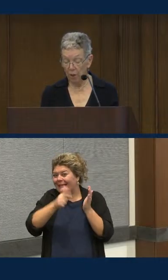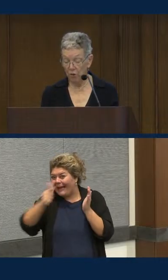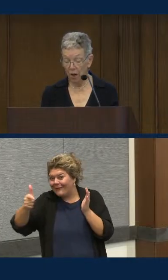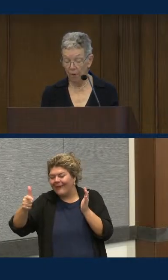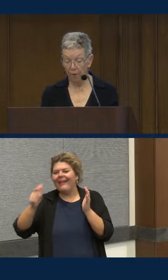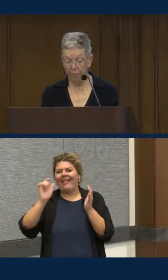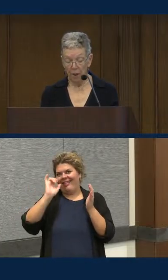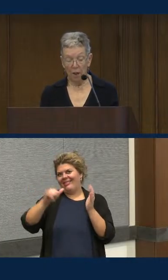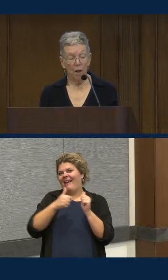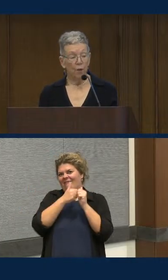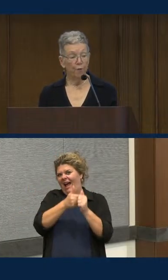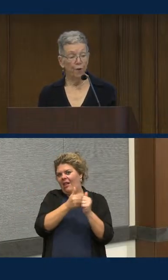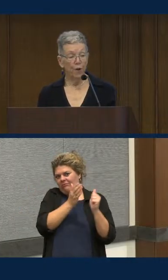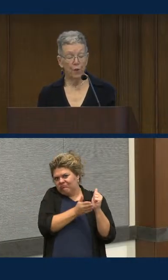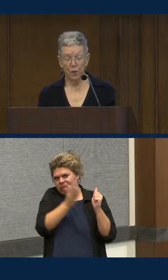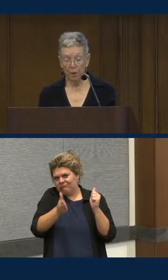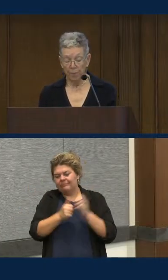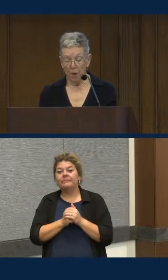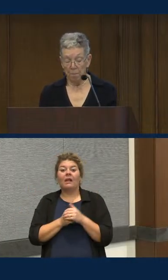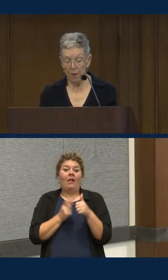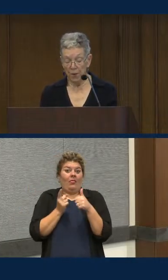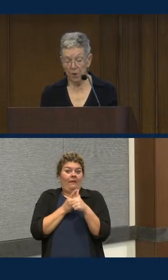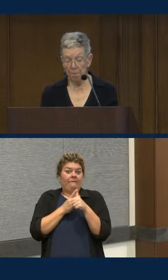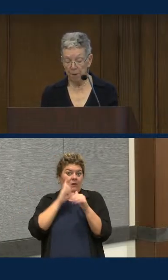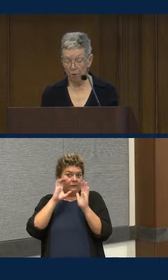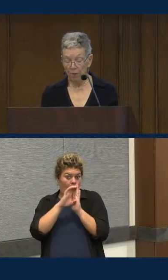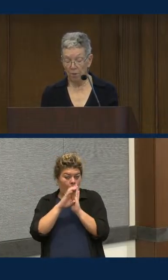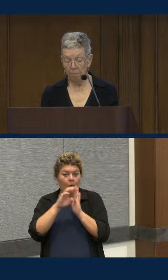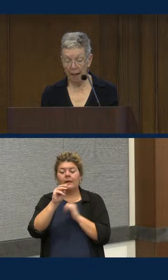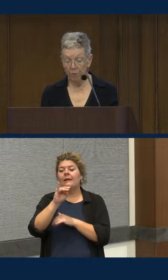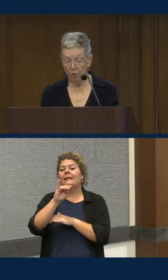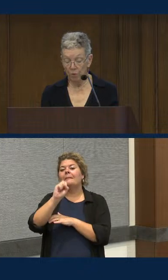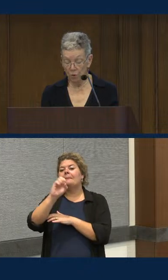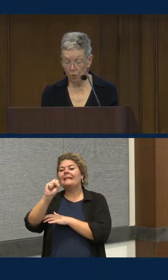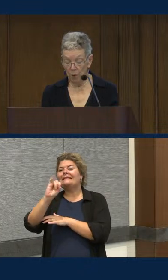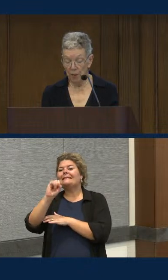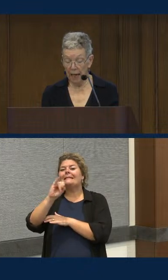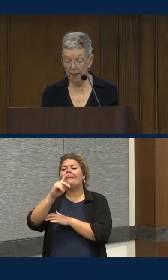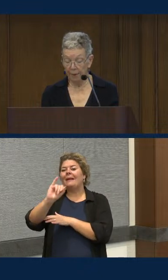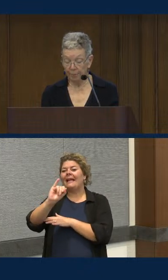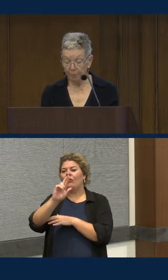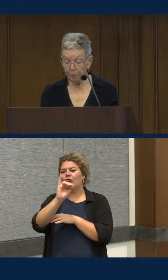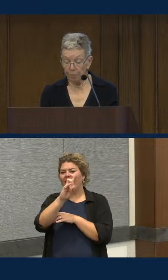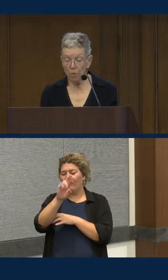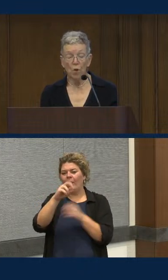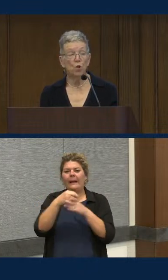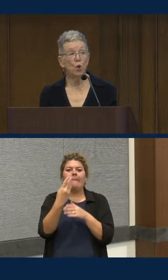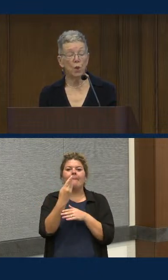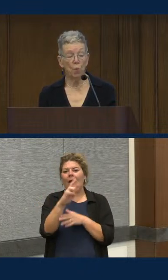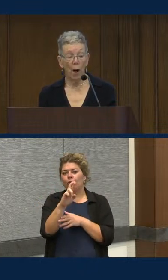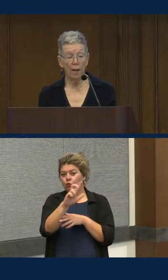The first, Mississippi River, Baton Rouge, Louisiana, shows a